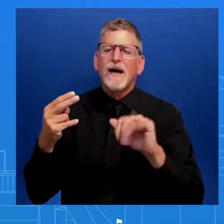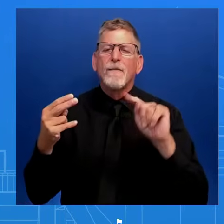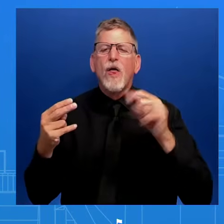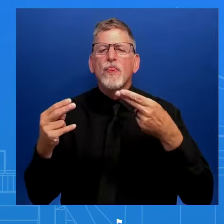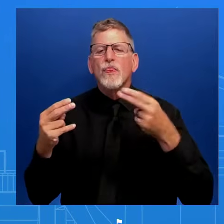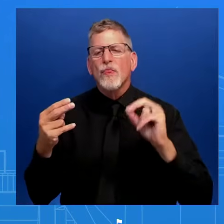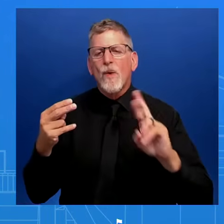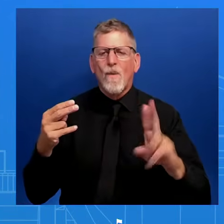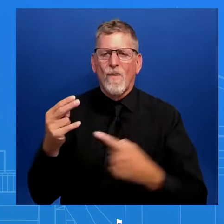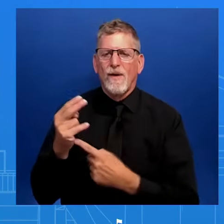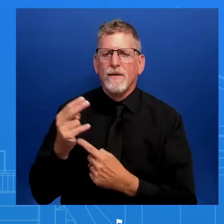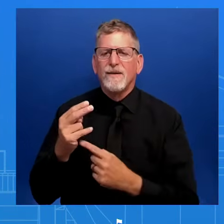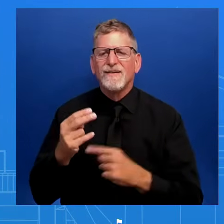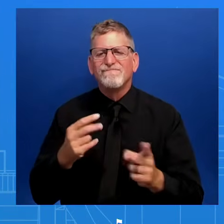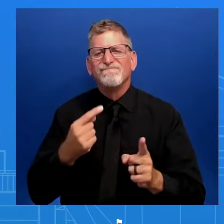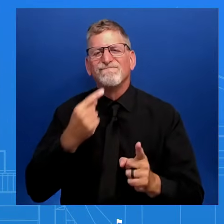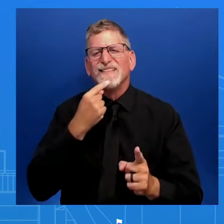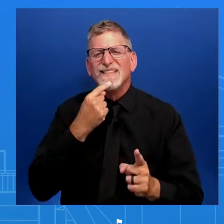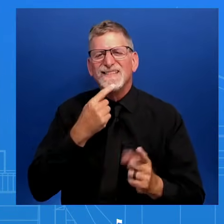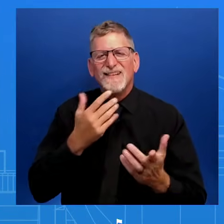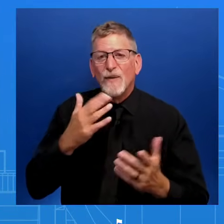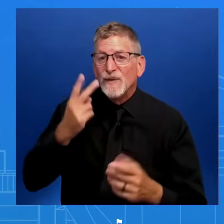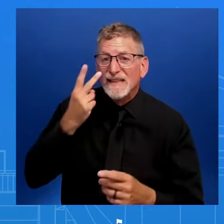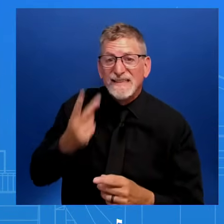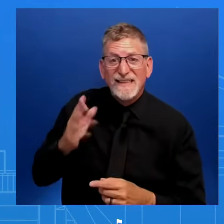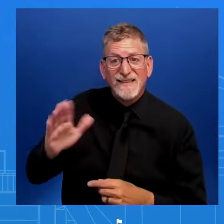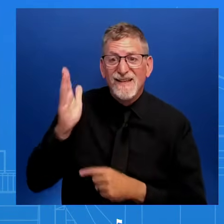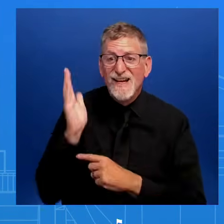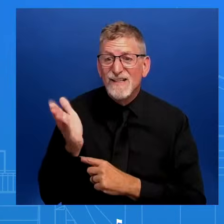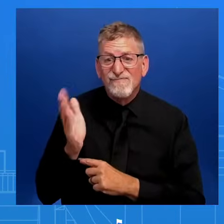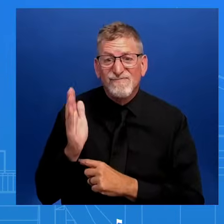who are seeing their wages not pay for as much food and such? Ms. Jean-Pierre: So, just to be very clear: